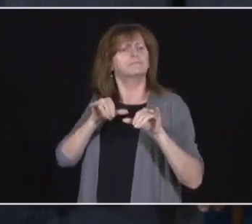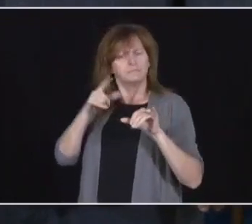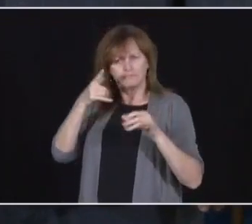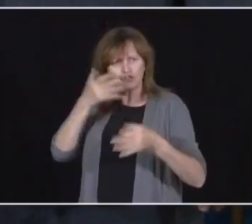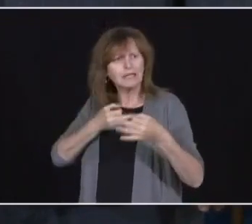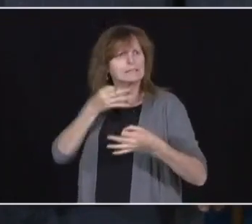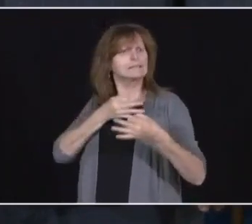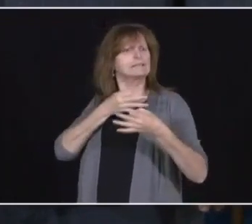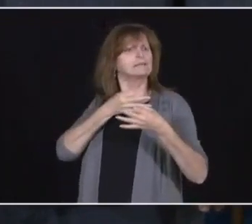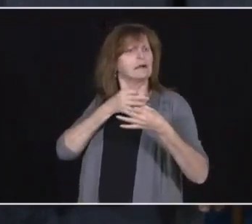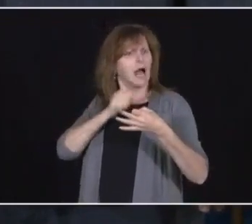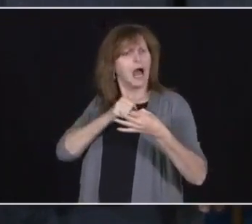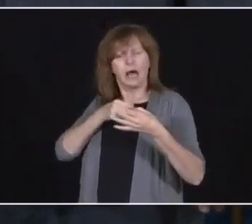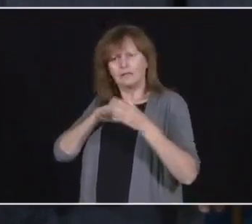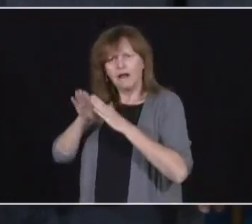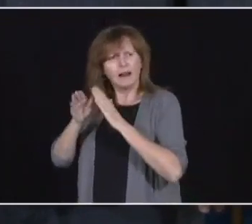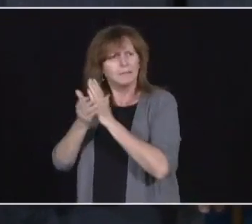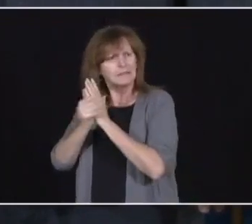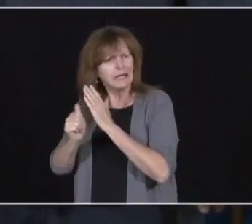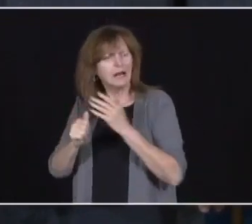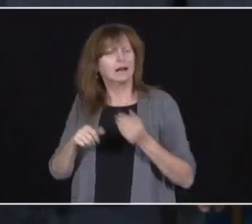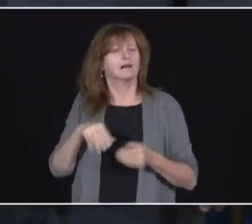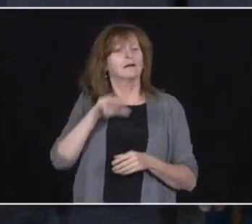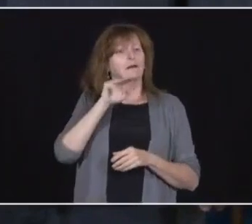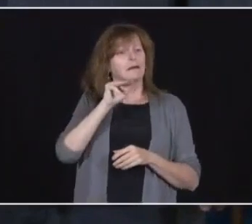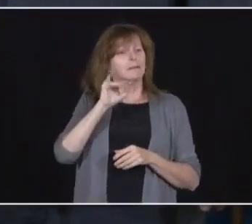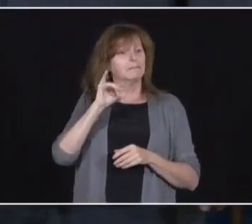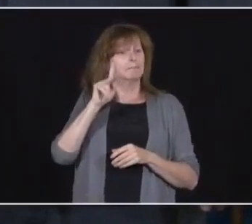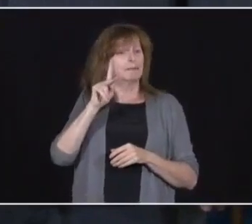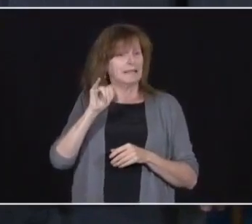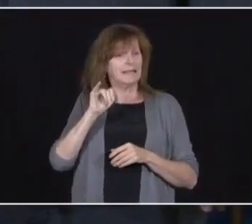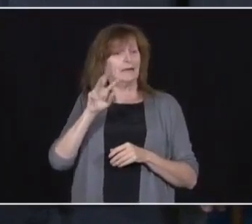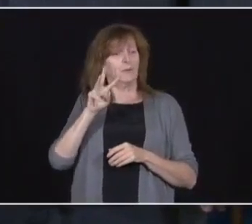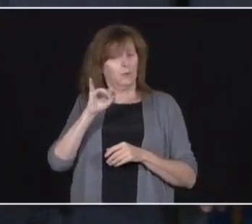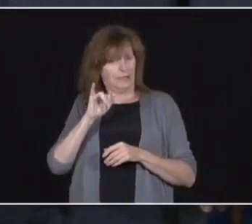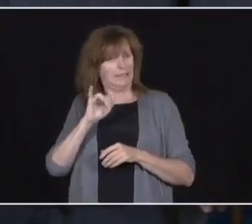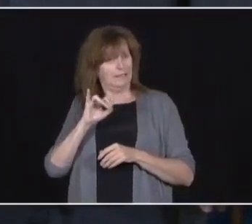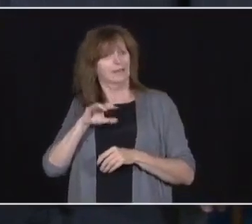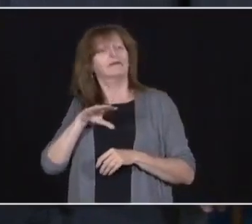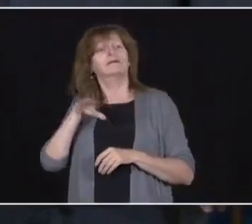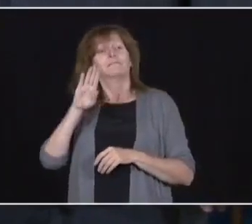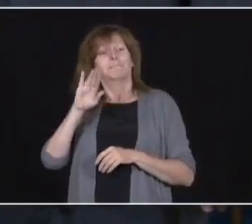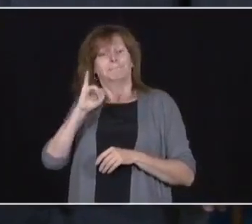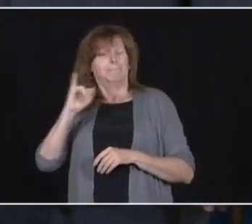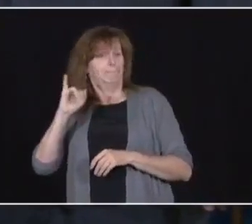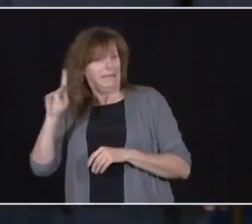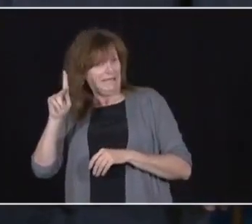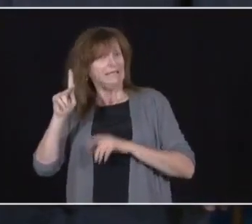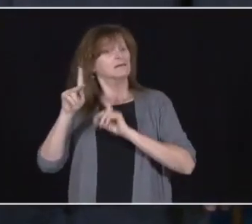way B aboriginal trading will help indigenous youth in the DTA access employment and training opportunities in the